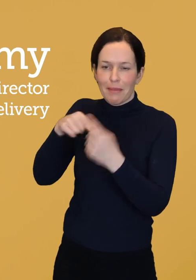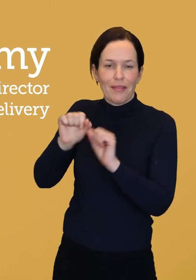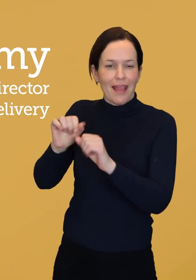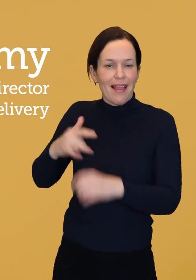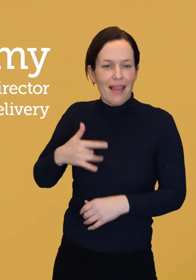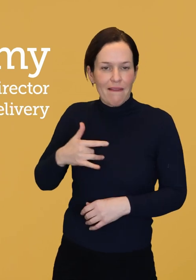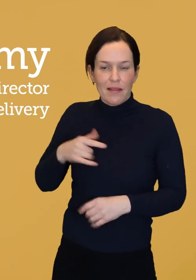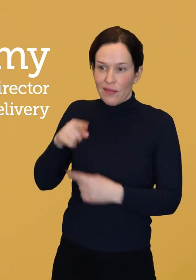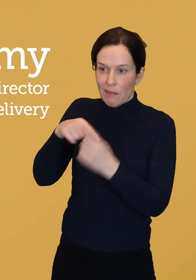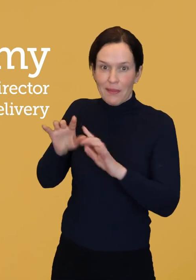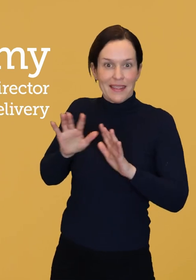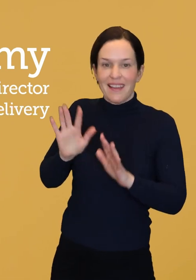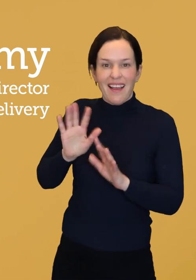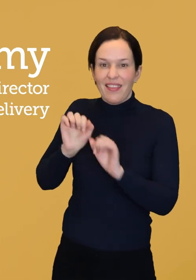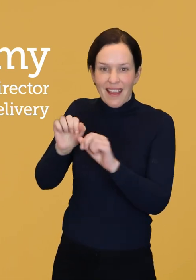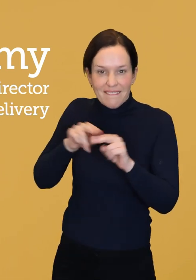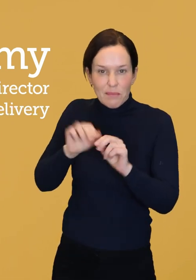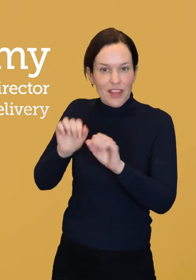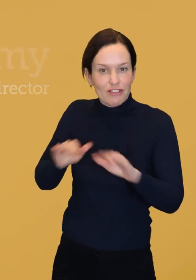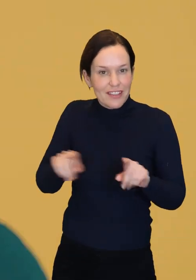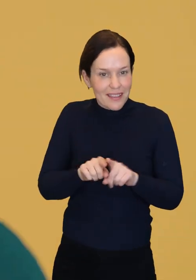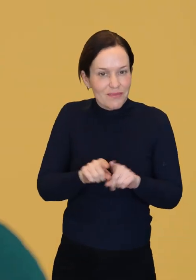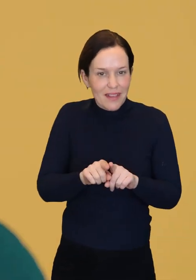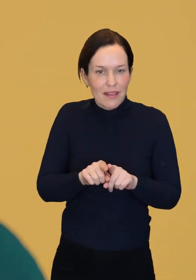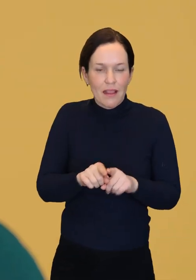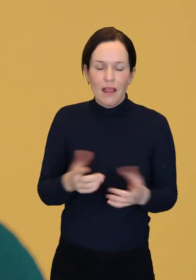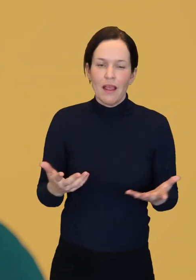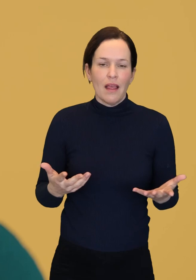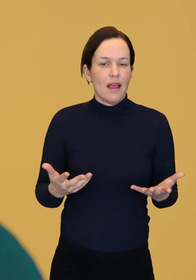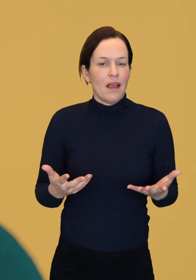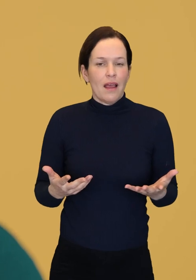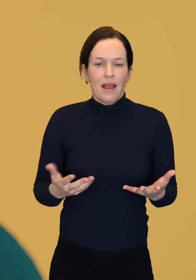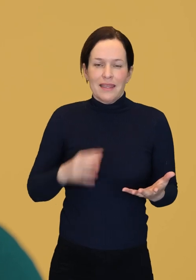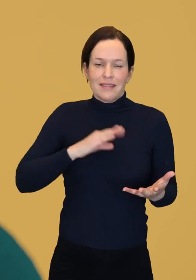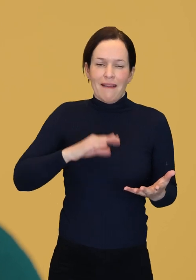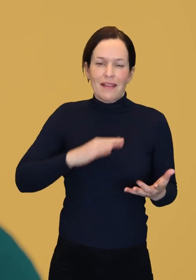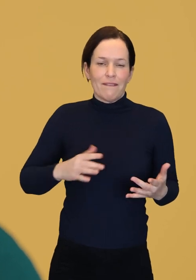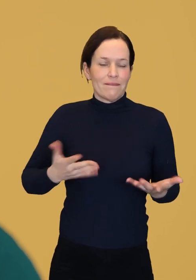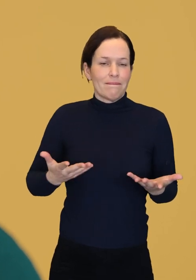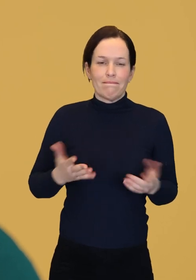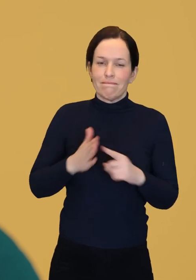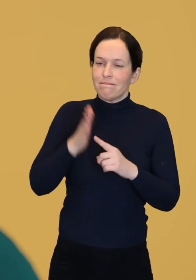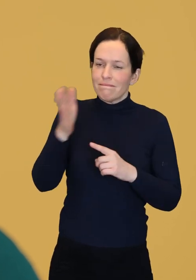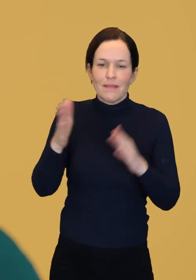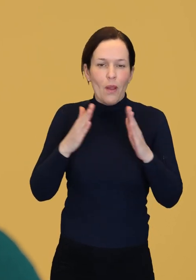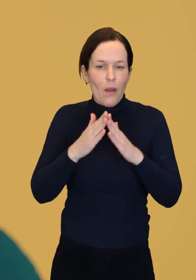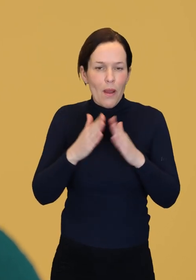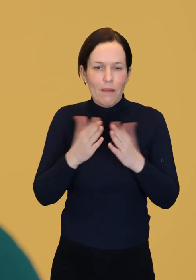but not just those people, their families, their children. I can't really explain how satisfying it feels the end to the day to go home